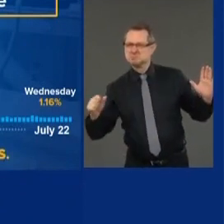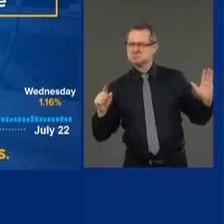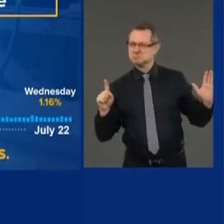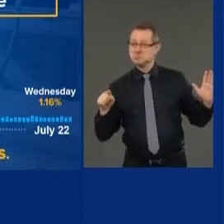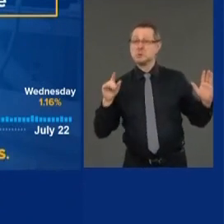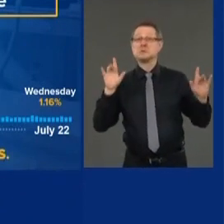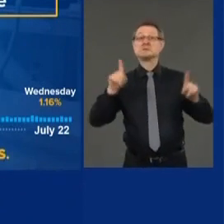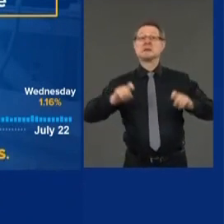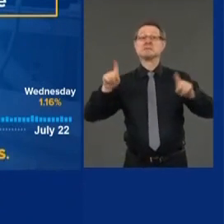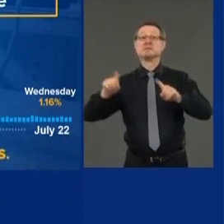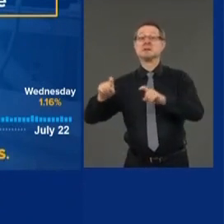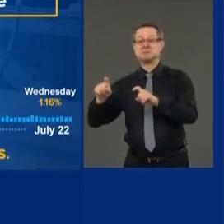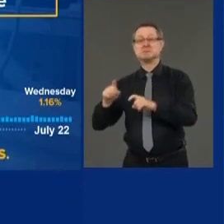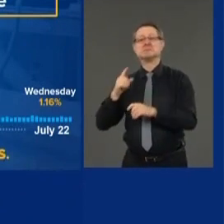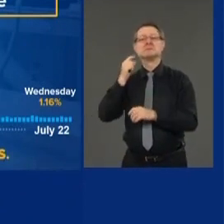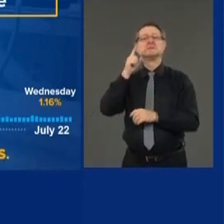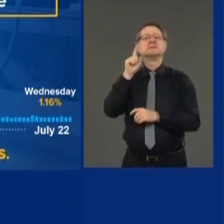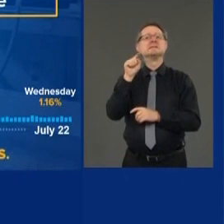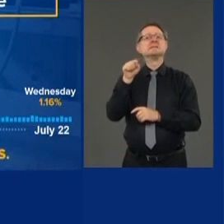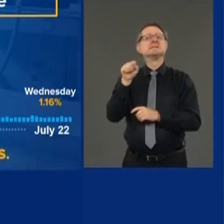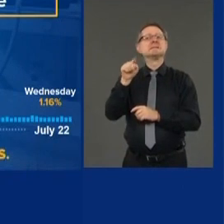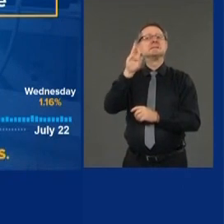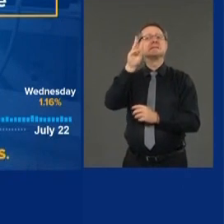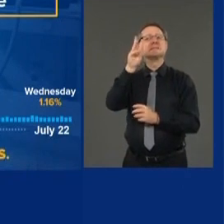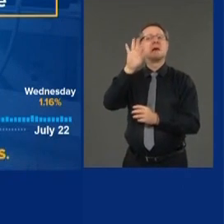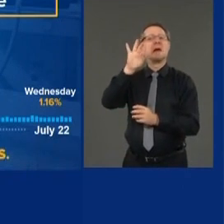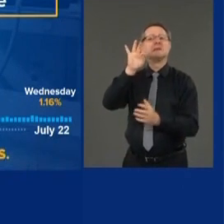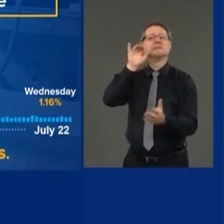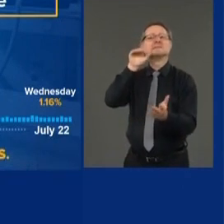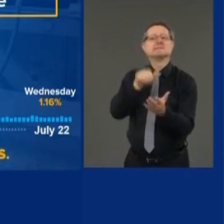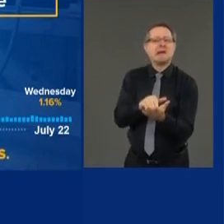THREE DAYS AVERAGE LIVES LOST DOWN TO EIGHT.